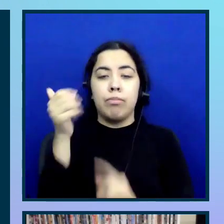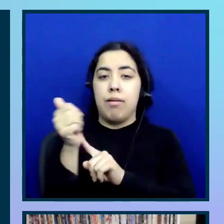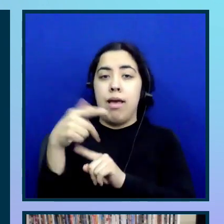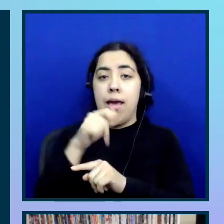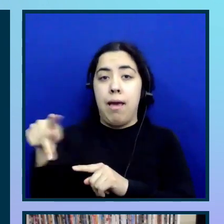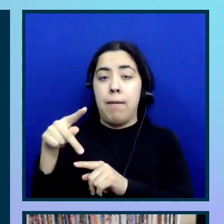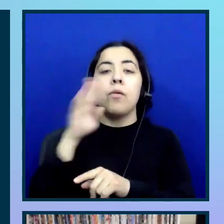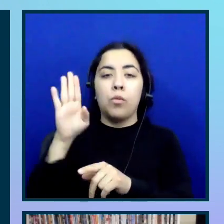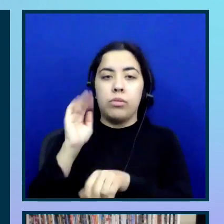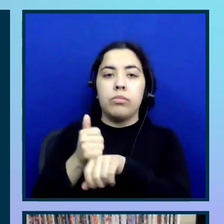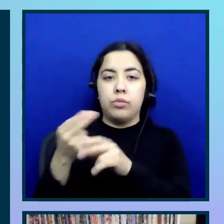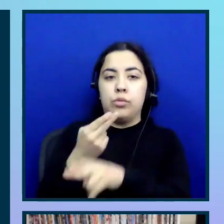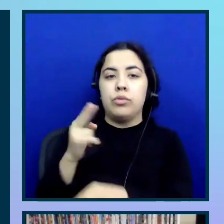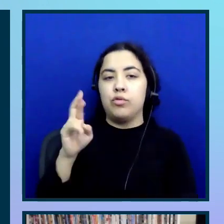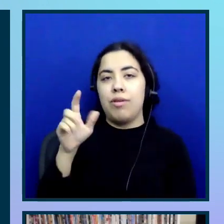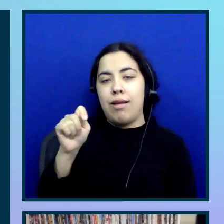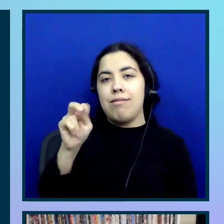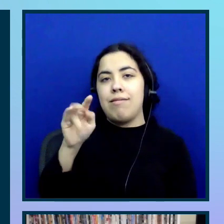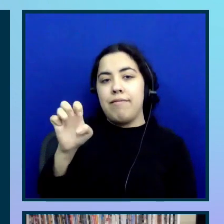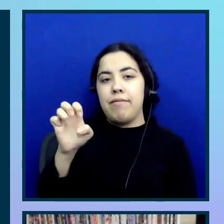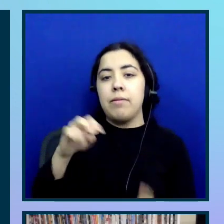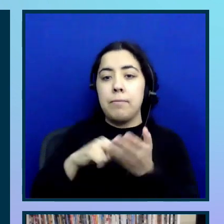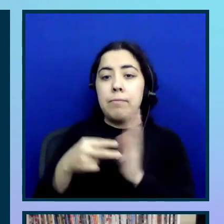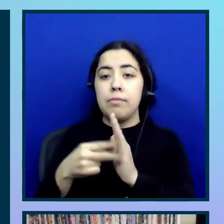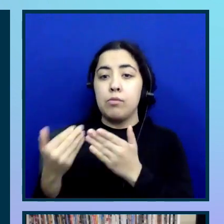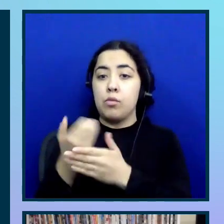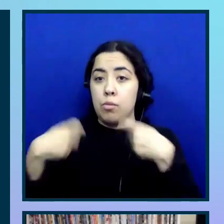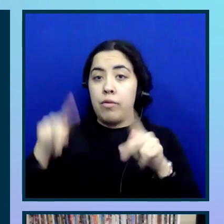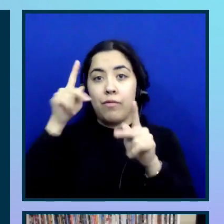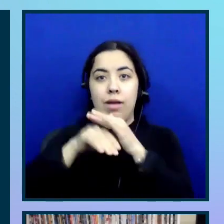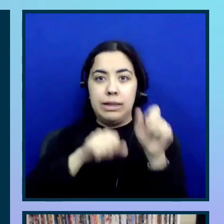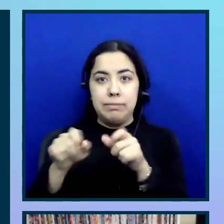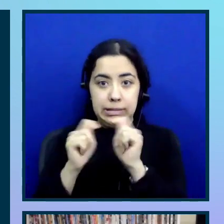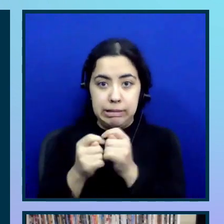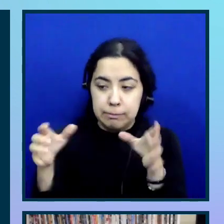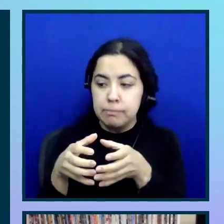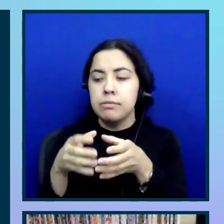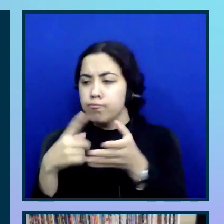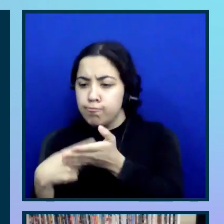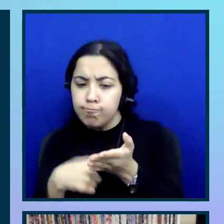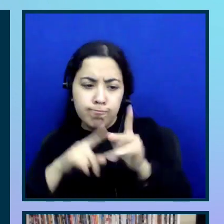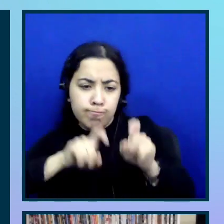this also meant a new learning opportunity for our accessibility team by way of testing apps and guiding design and development teams